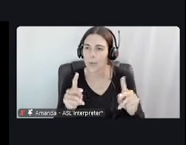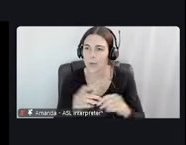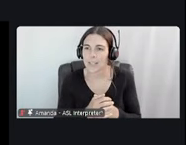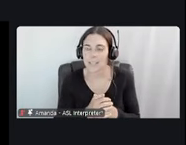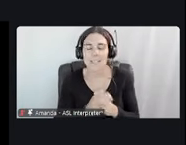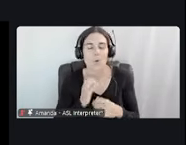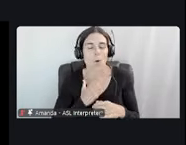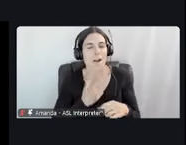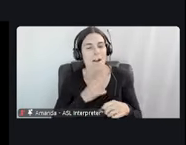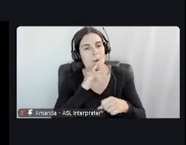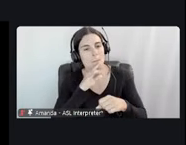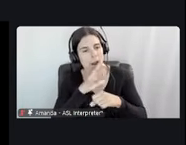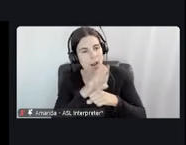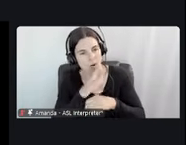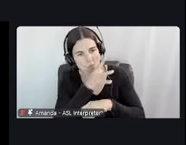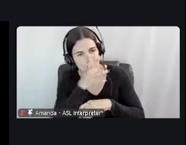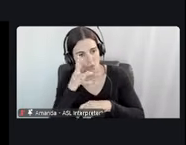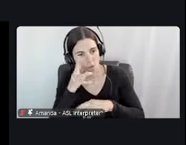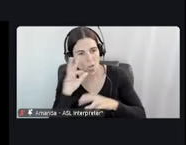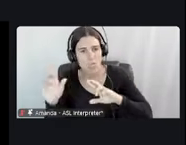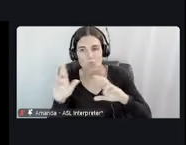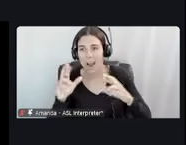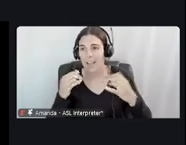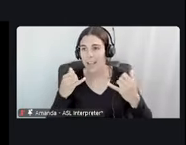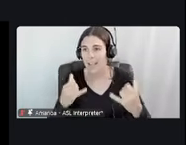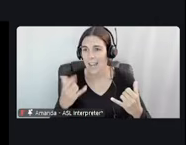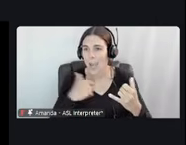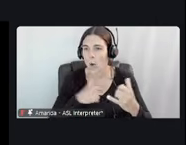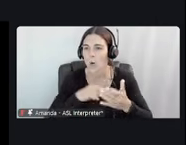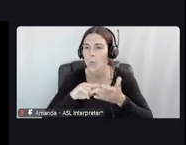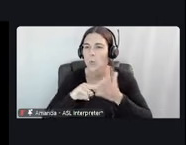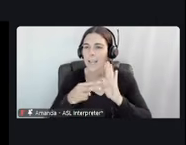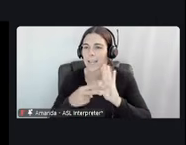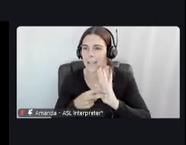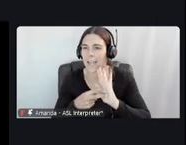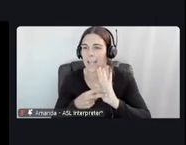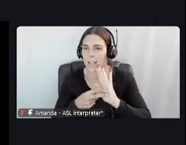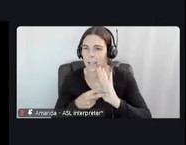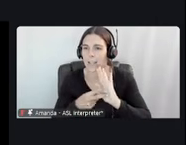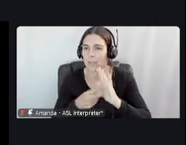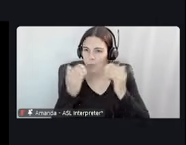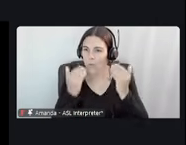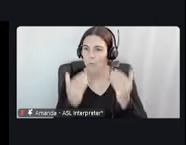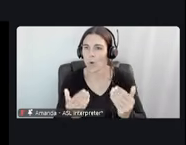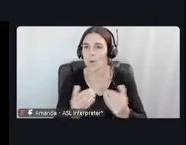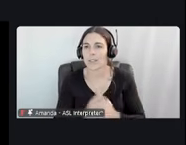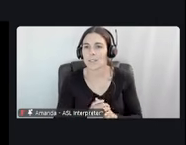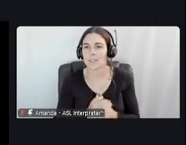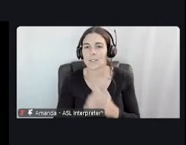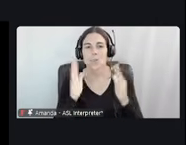was rule ready now and and we intend to uh carry that forward. So uh next slide please. I will